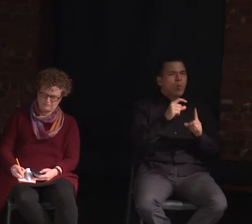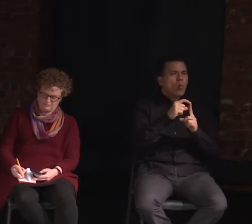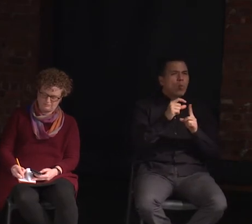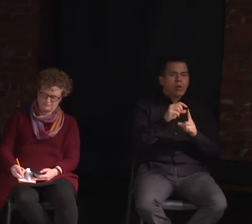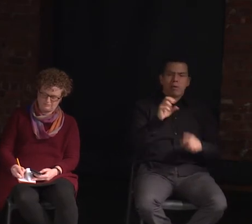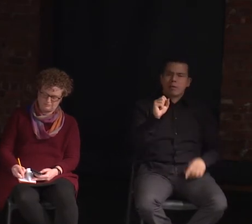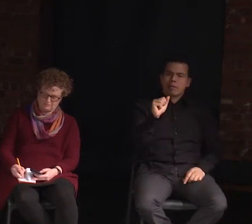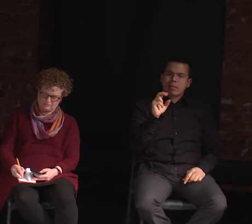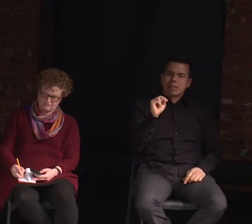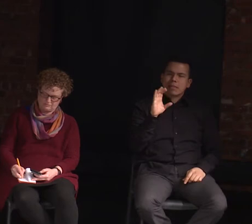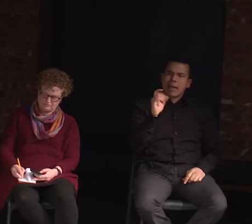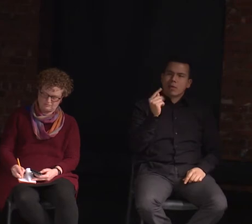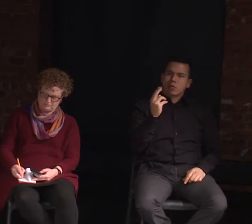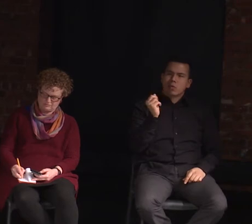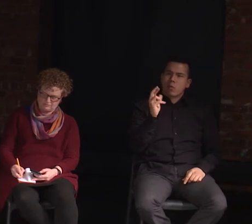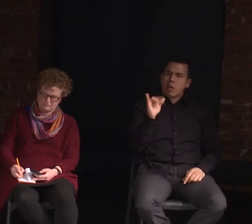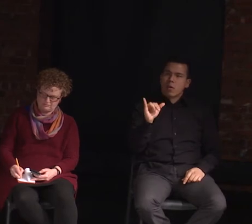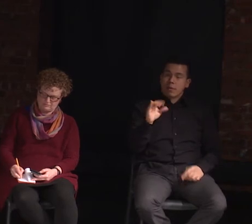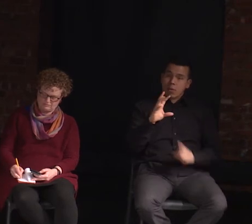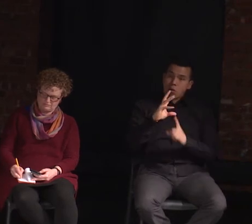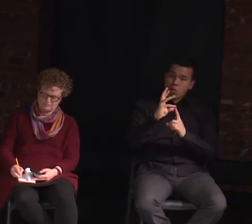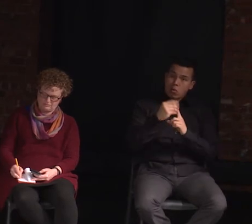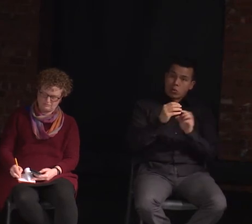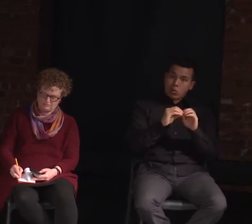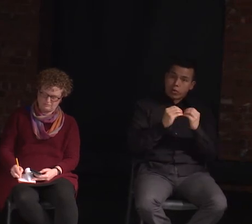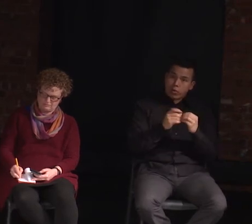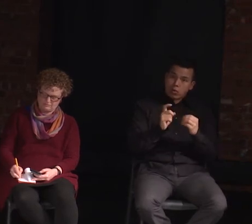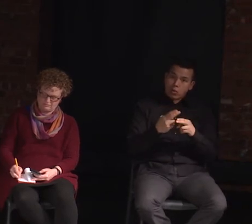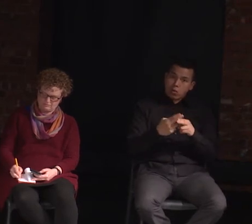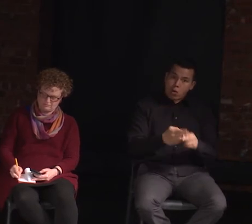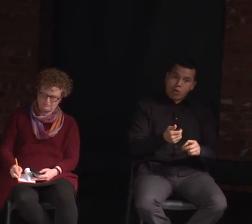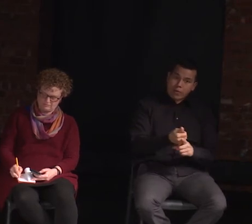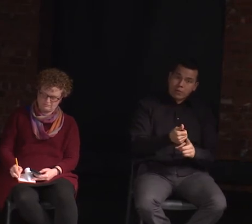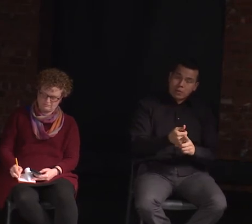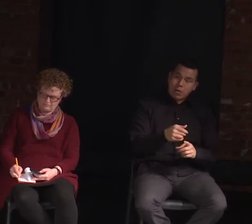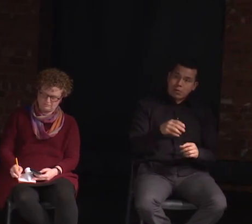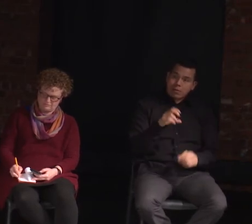Should cultural organizations declare themselves sanctuary? Should cities, et cetera?